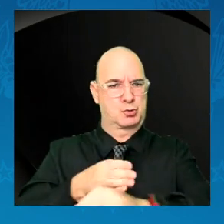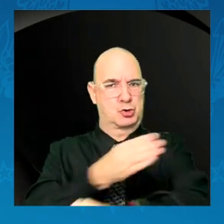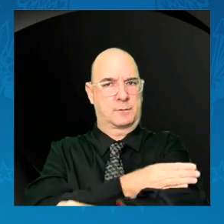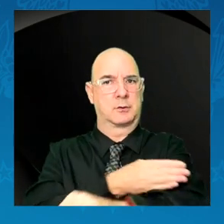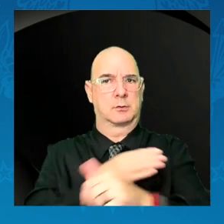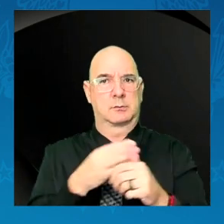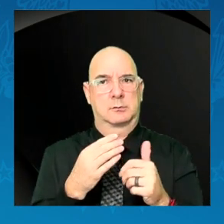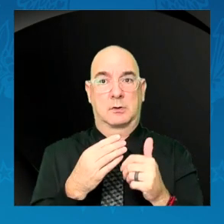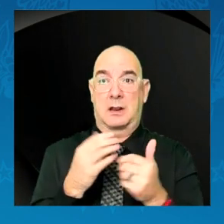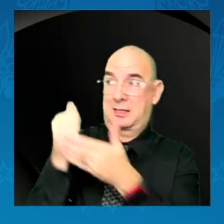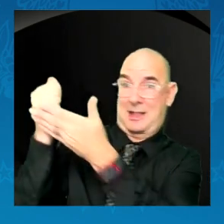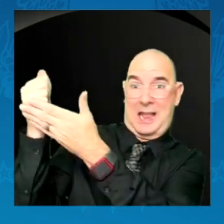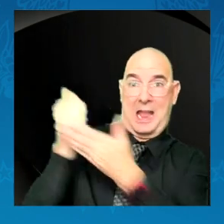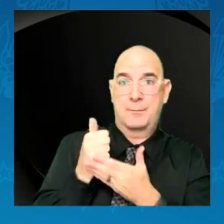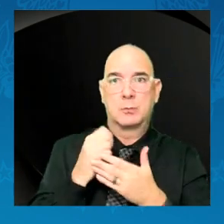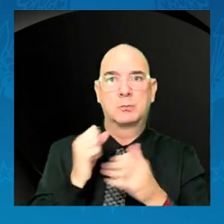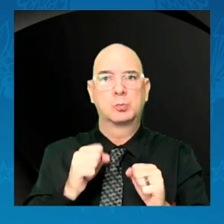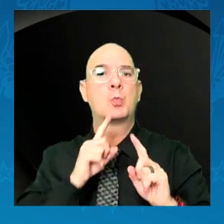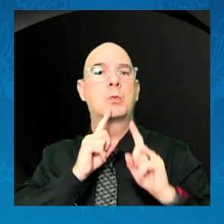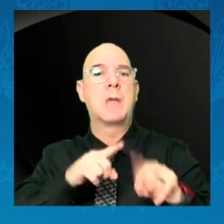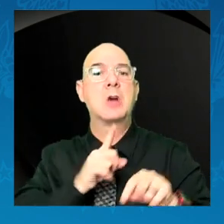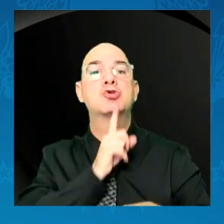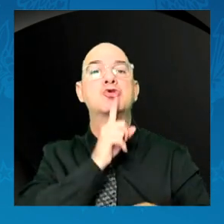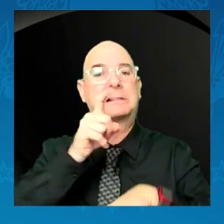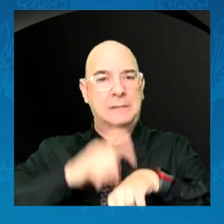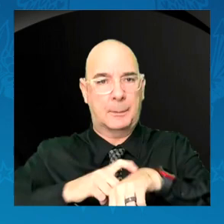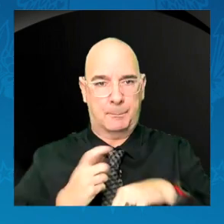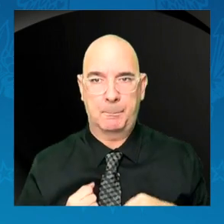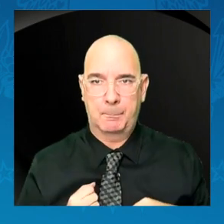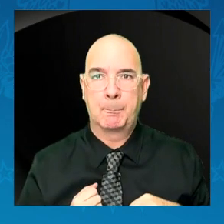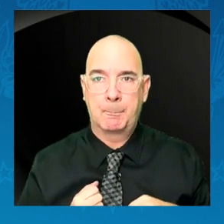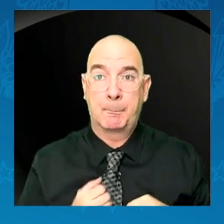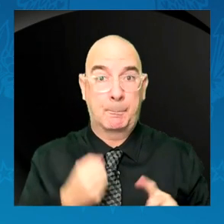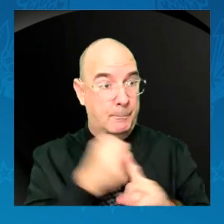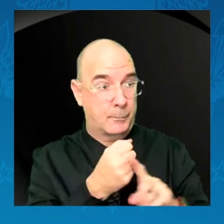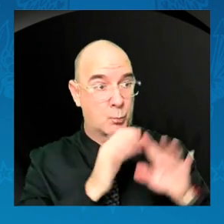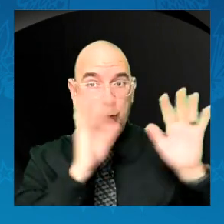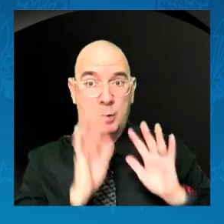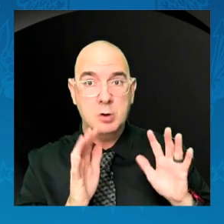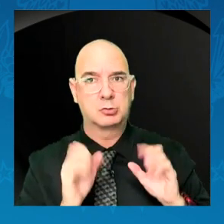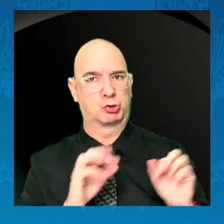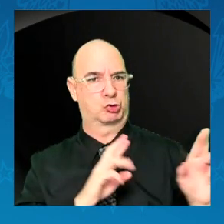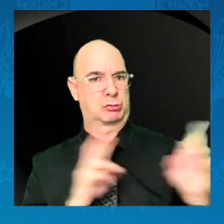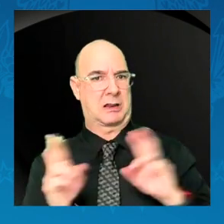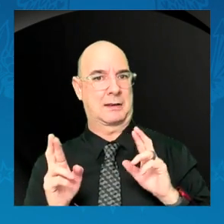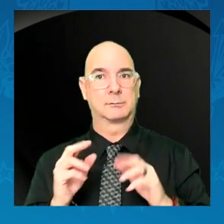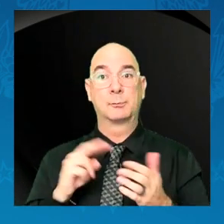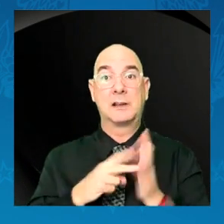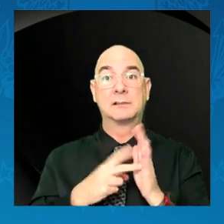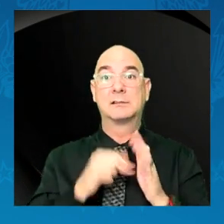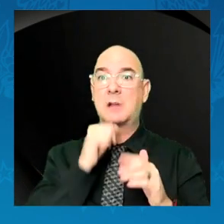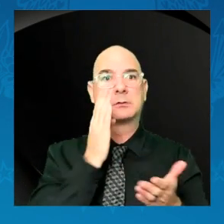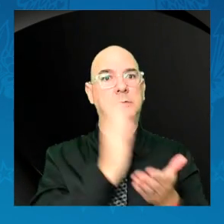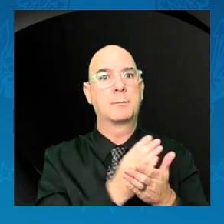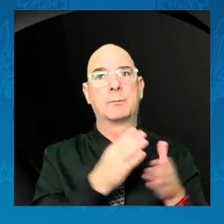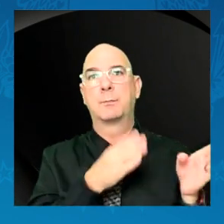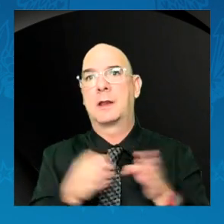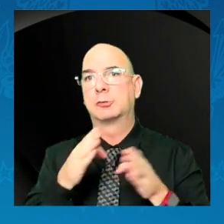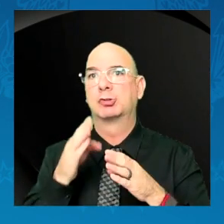to the impacts of climate that we cannot stop and must be prepared to face. Whether that means no tracking hurricanes